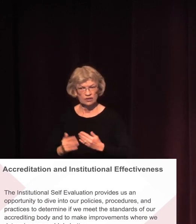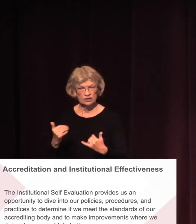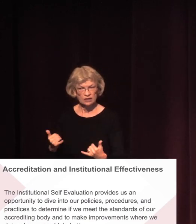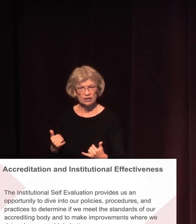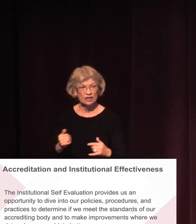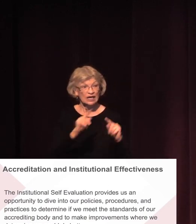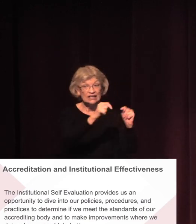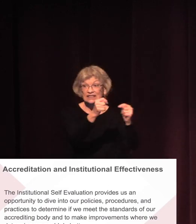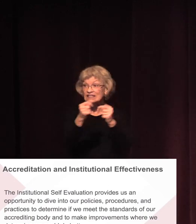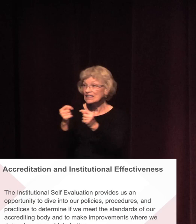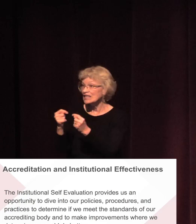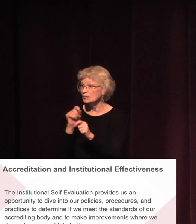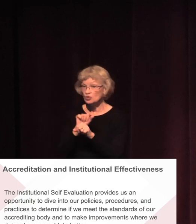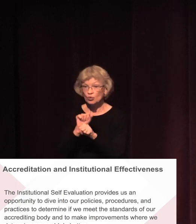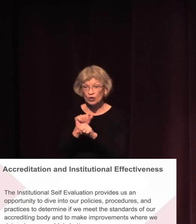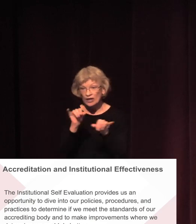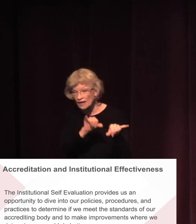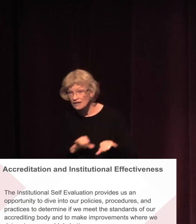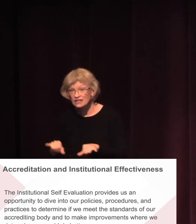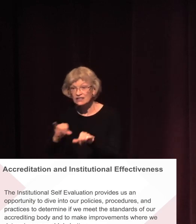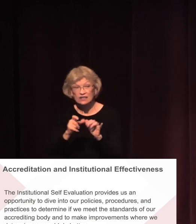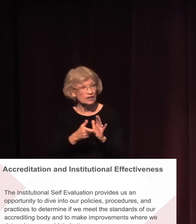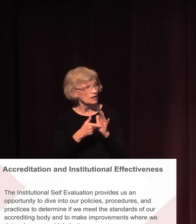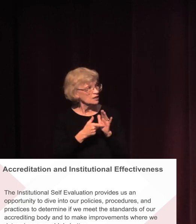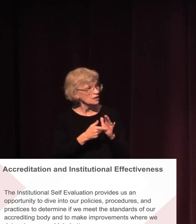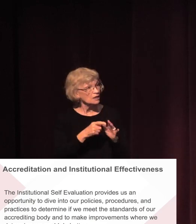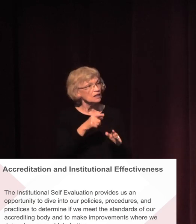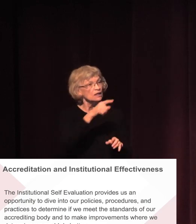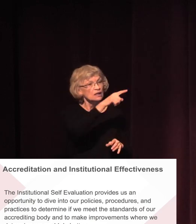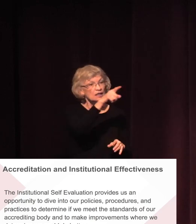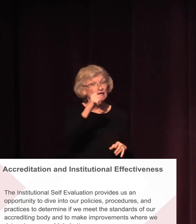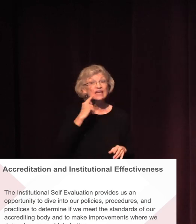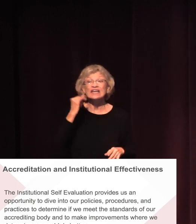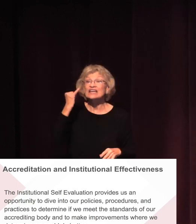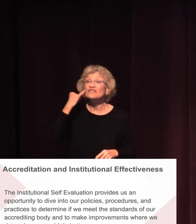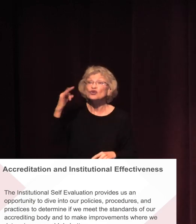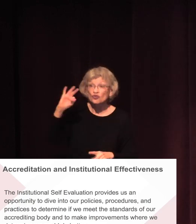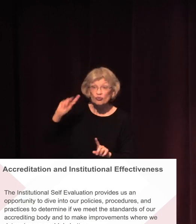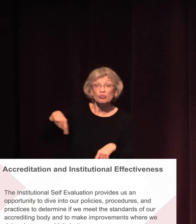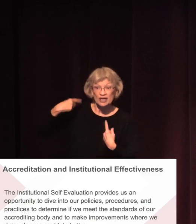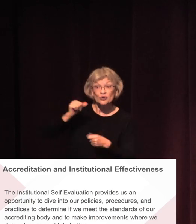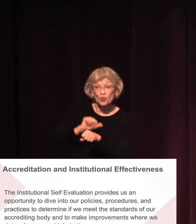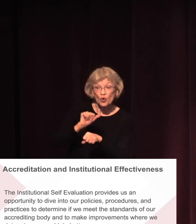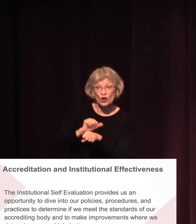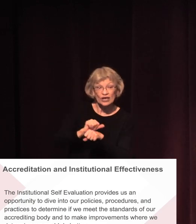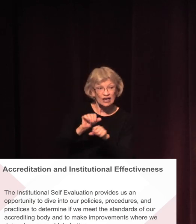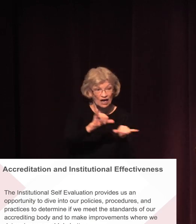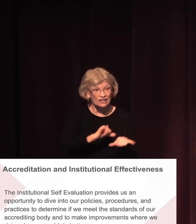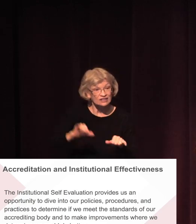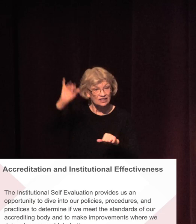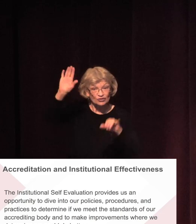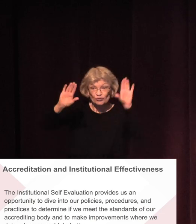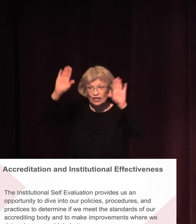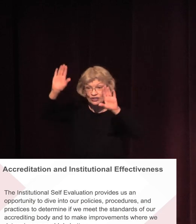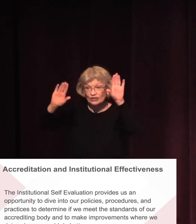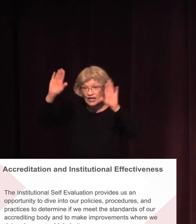We are deeply involved in this accreditation evaluation. The teams of people working on the standard; if you have been working on a